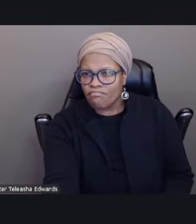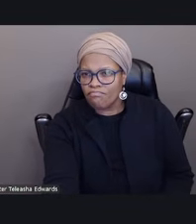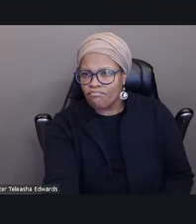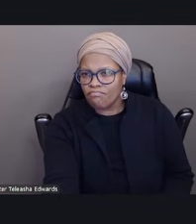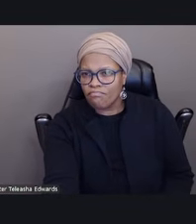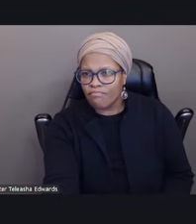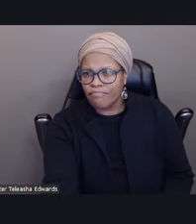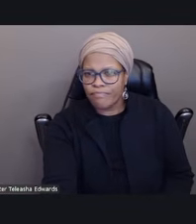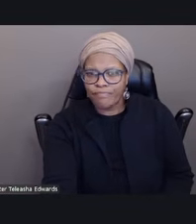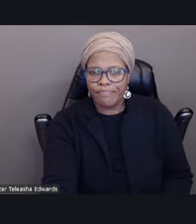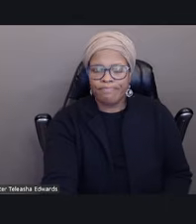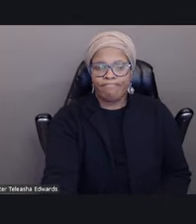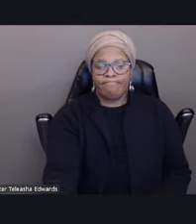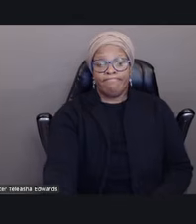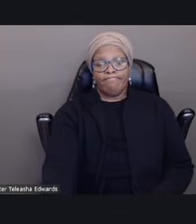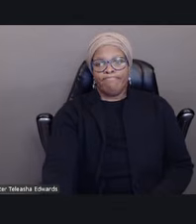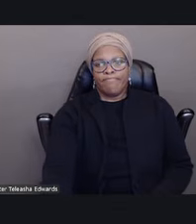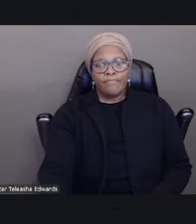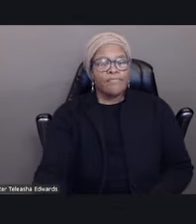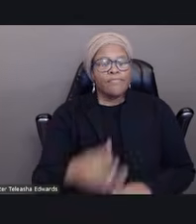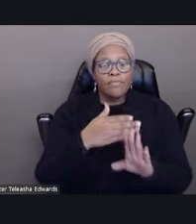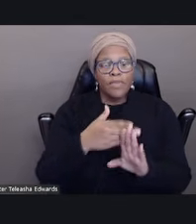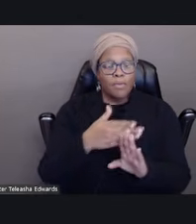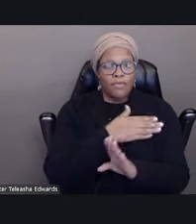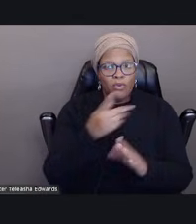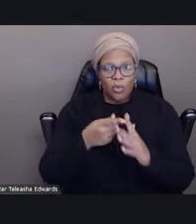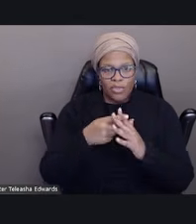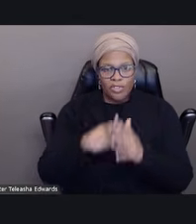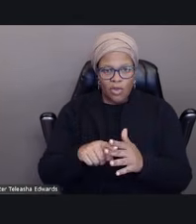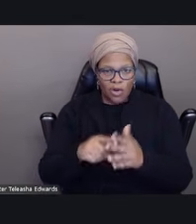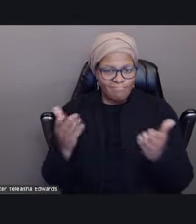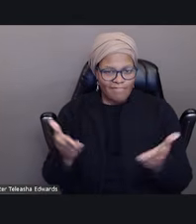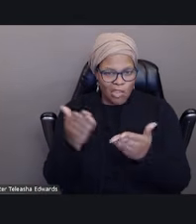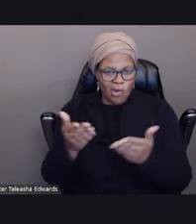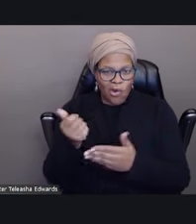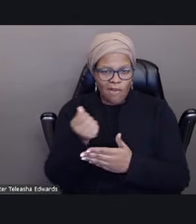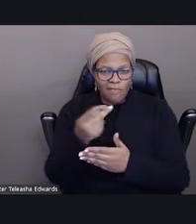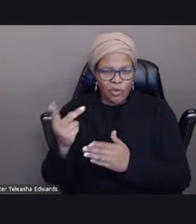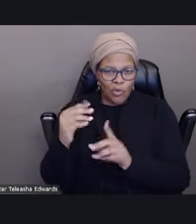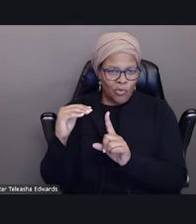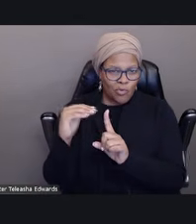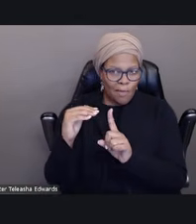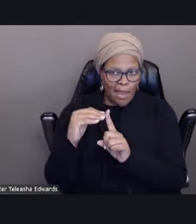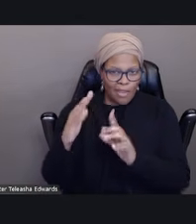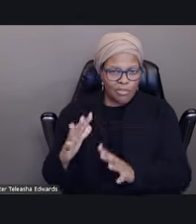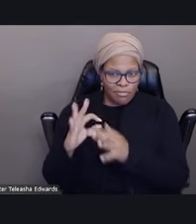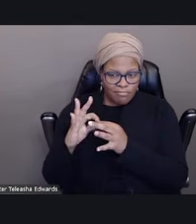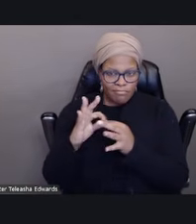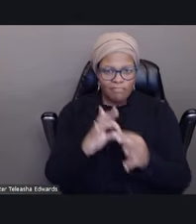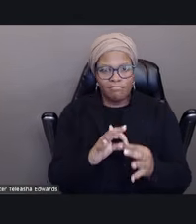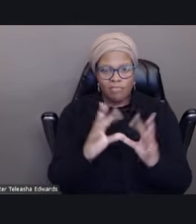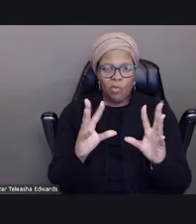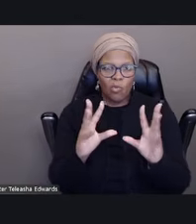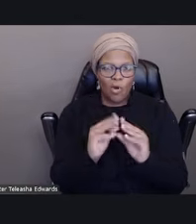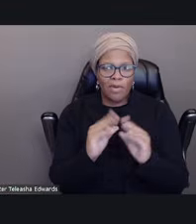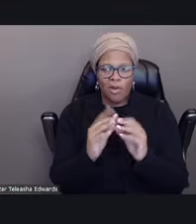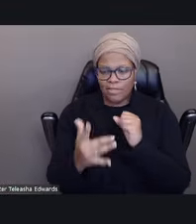session. Before we get started, here are just a few reminders about the webinar technology.